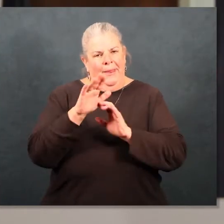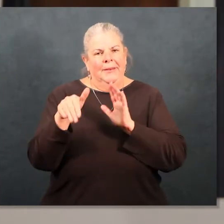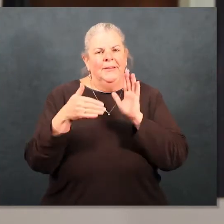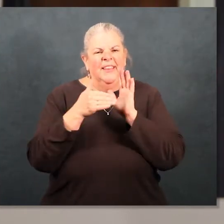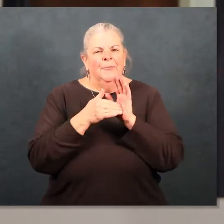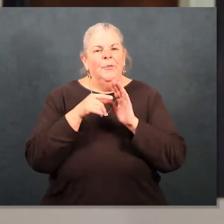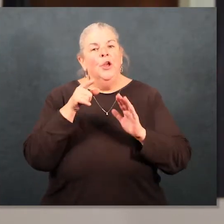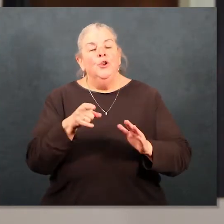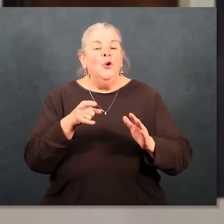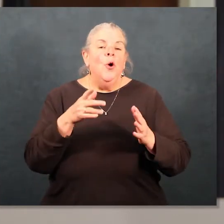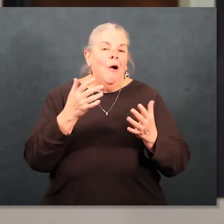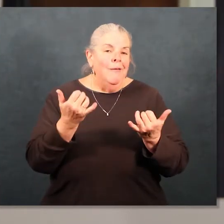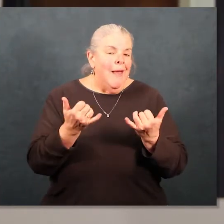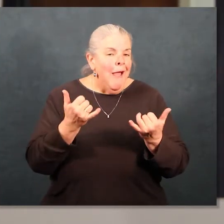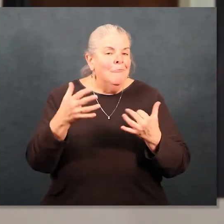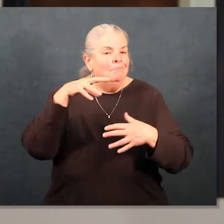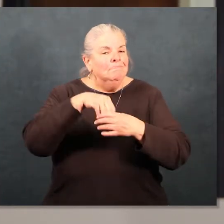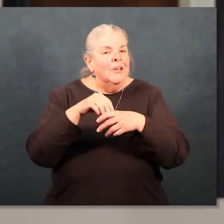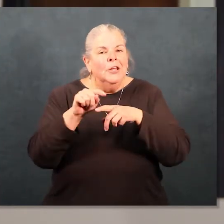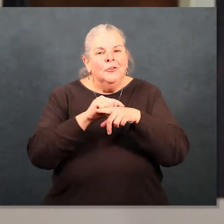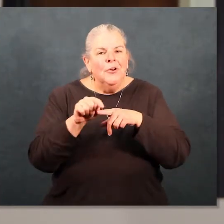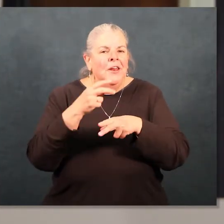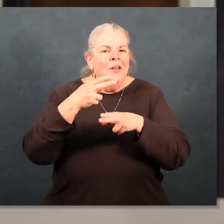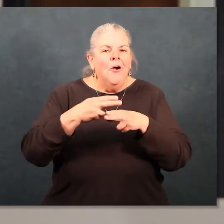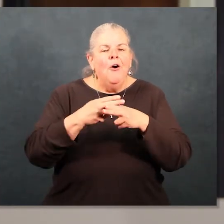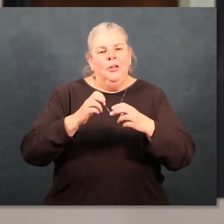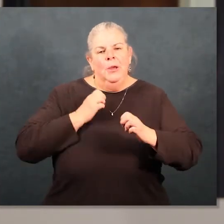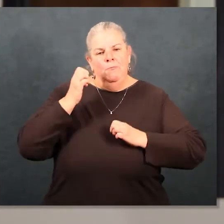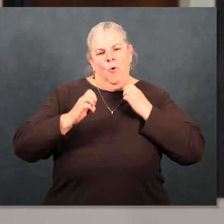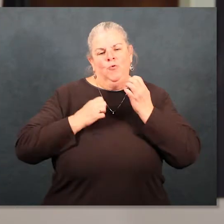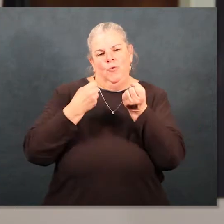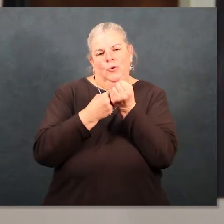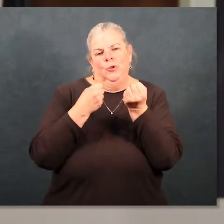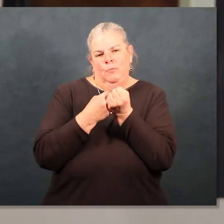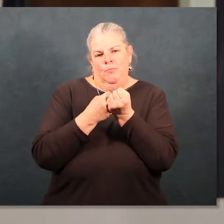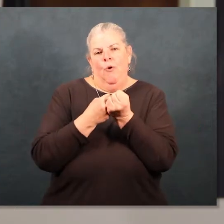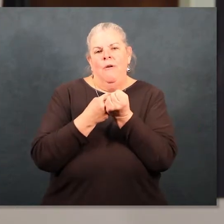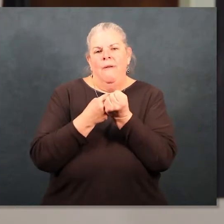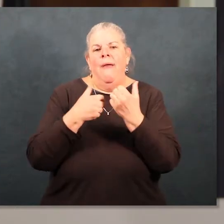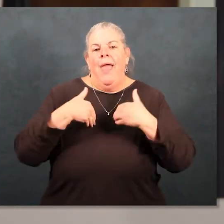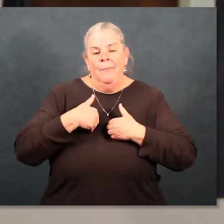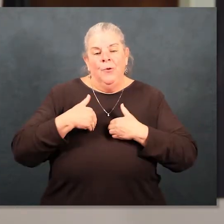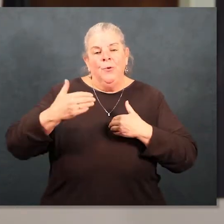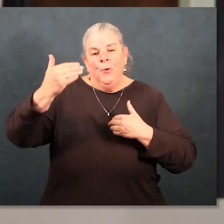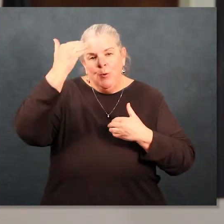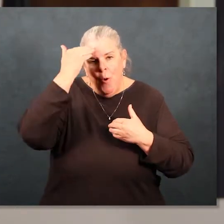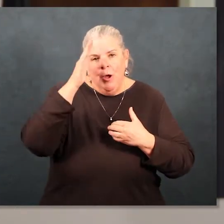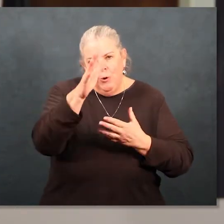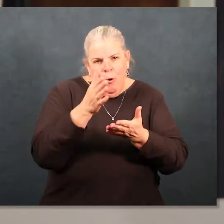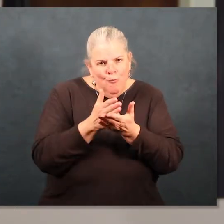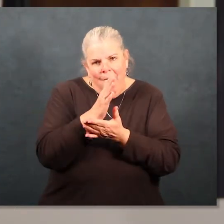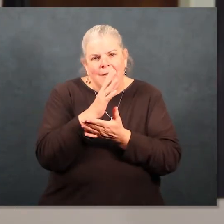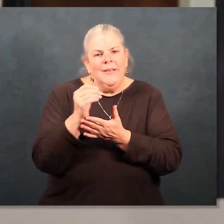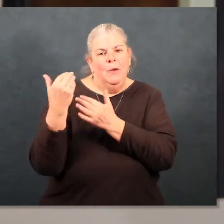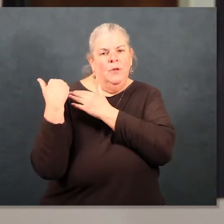to a training called Emotional Support Animals. Knowing your rights and responsibilities if you own